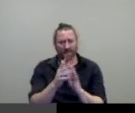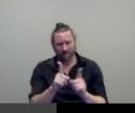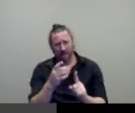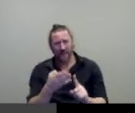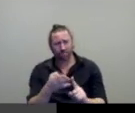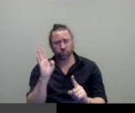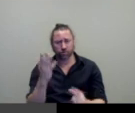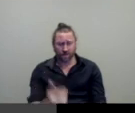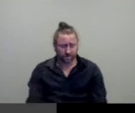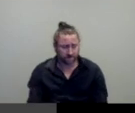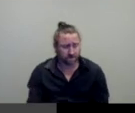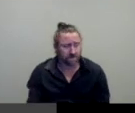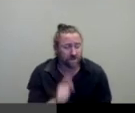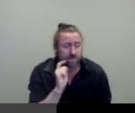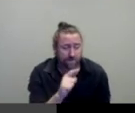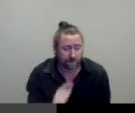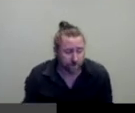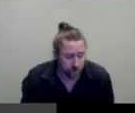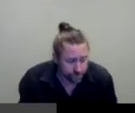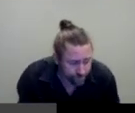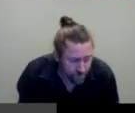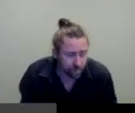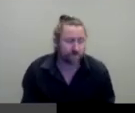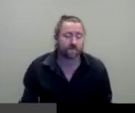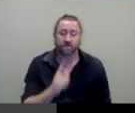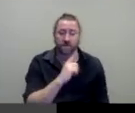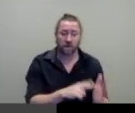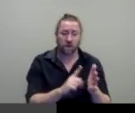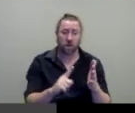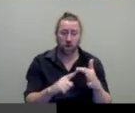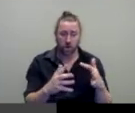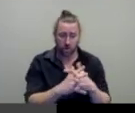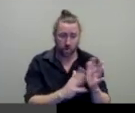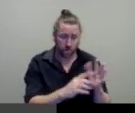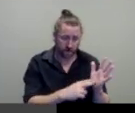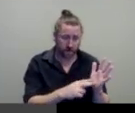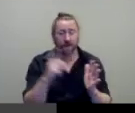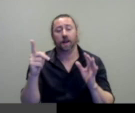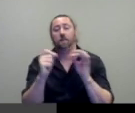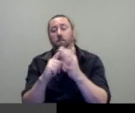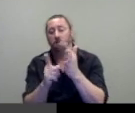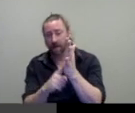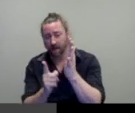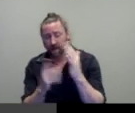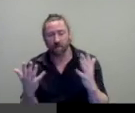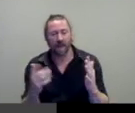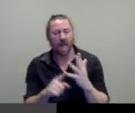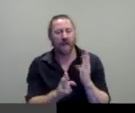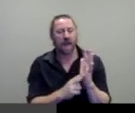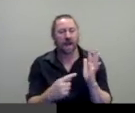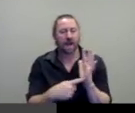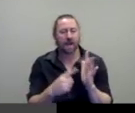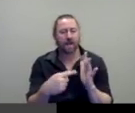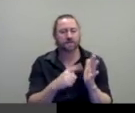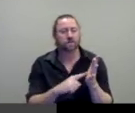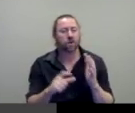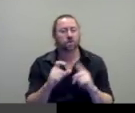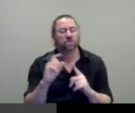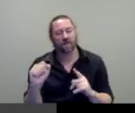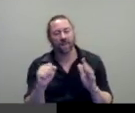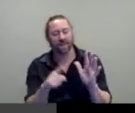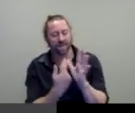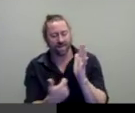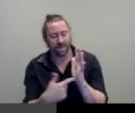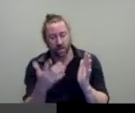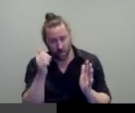so in this context in Newman's work and Bell's work untitled artworks are acknowledging that words are